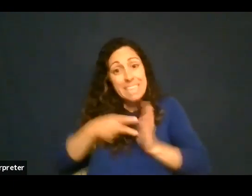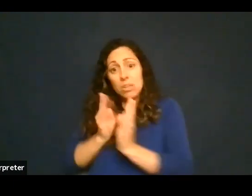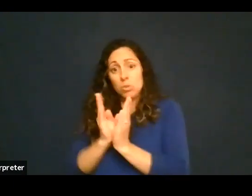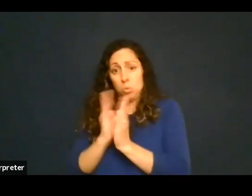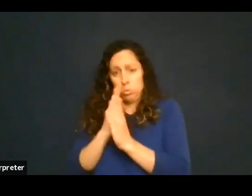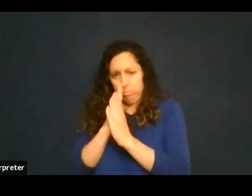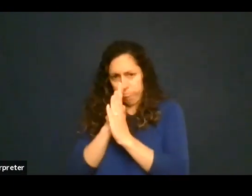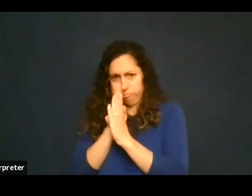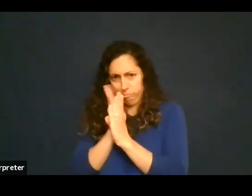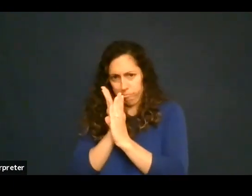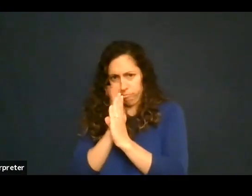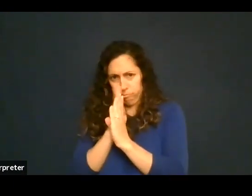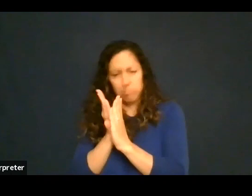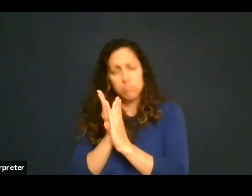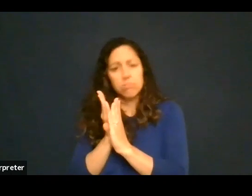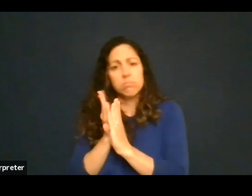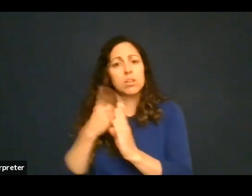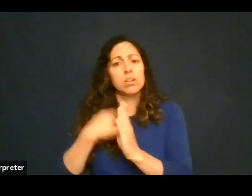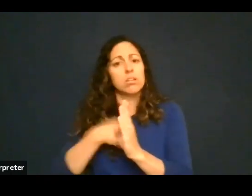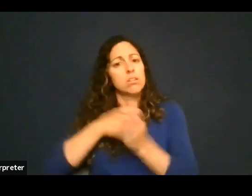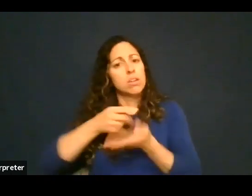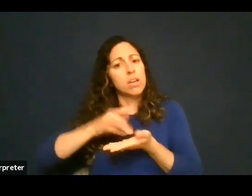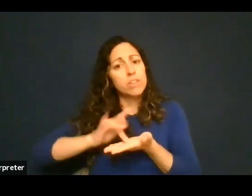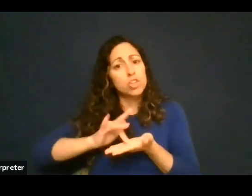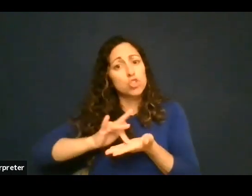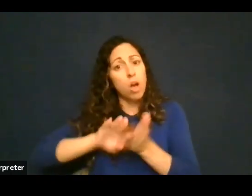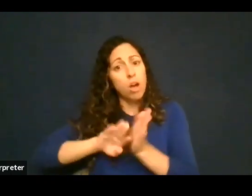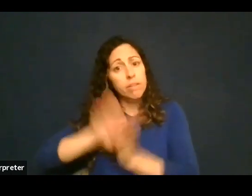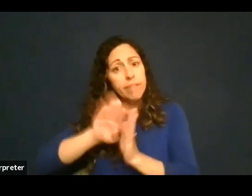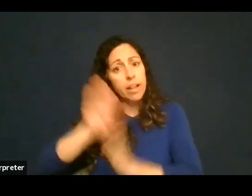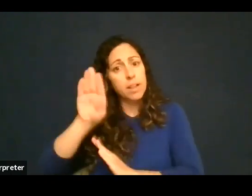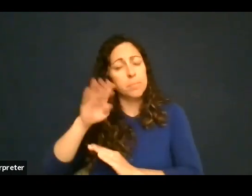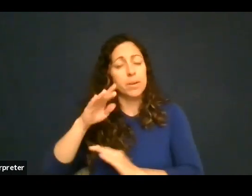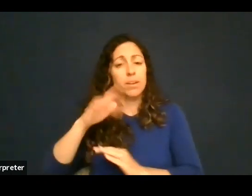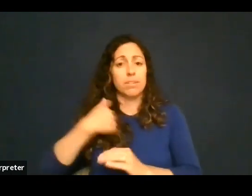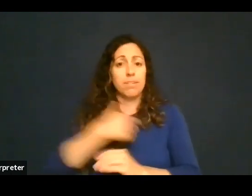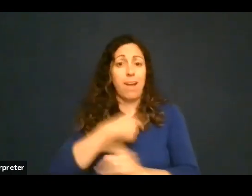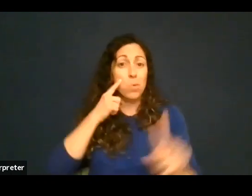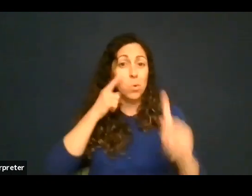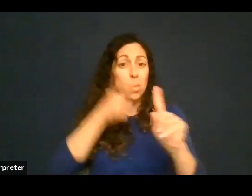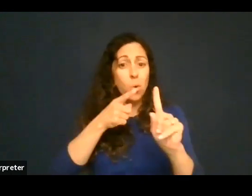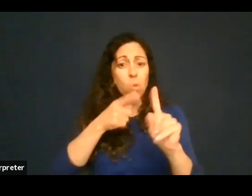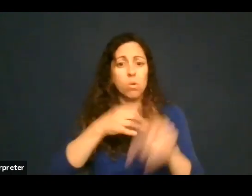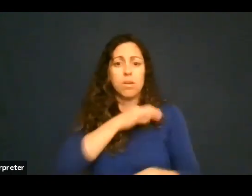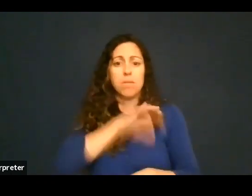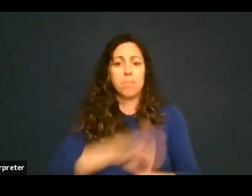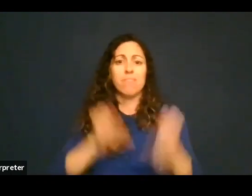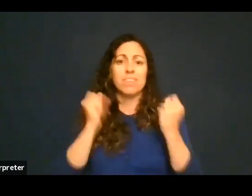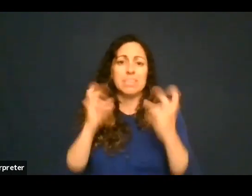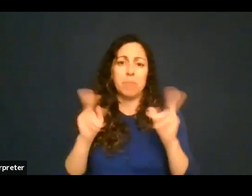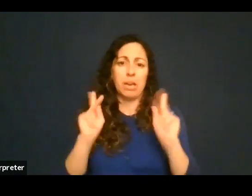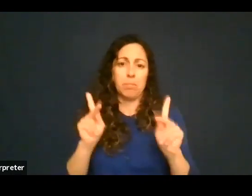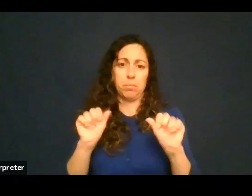to get it to benefit as many patients as possible. Thank you.